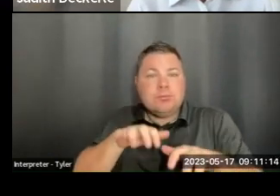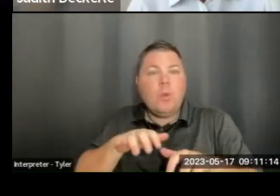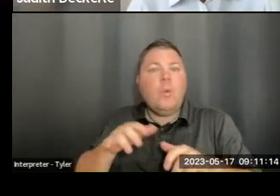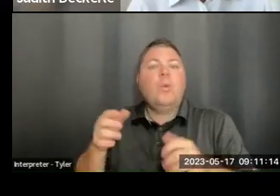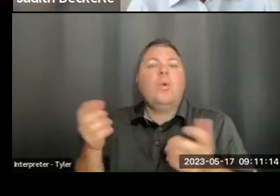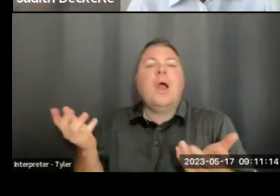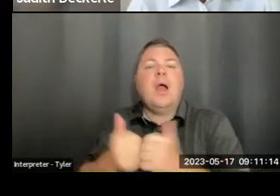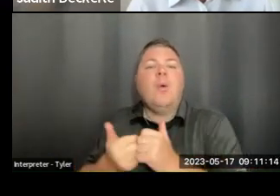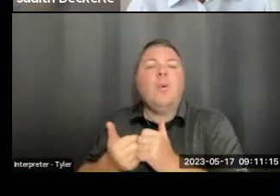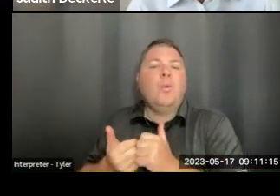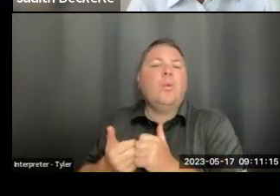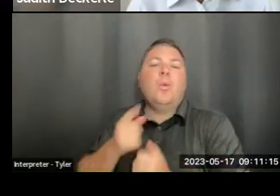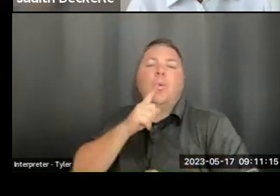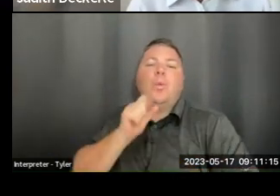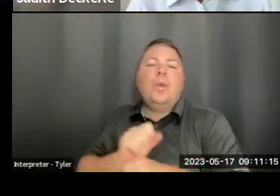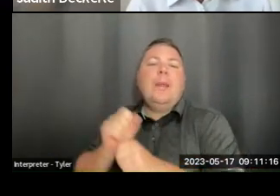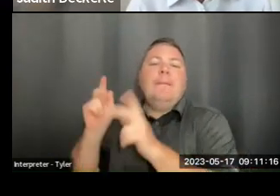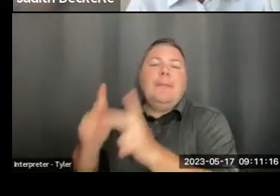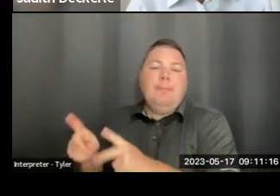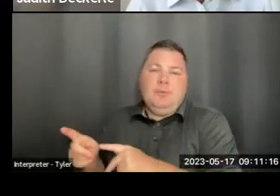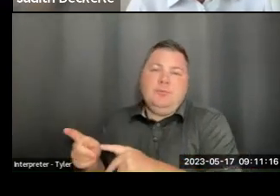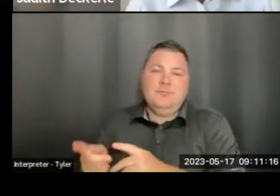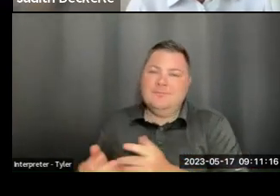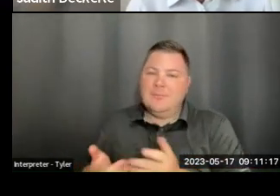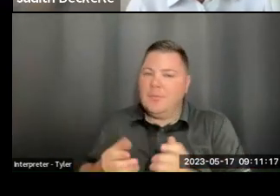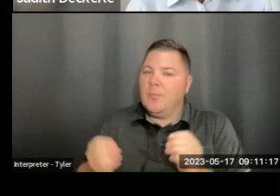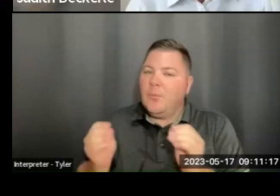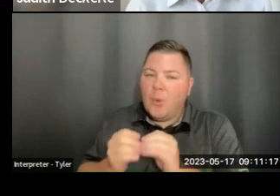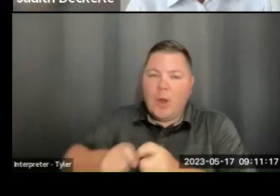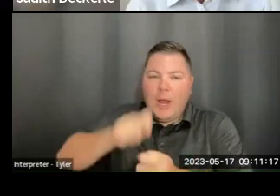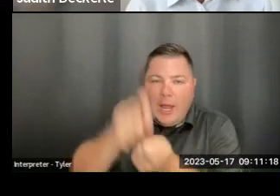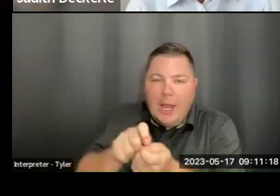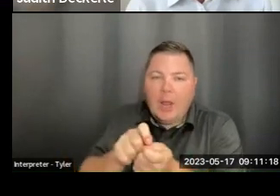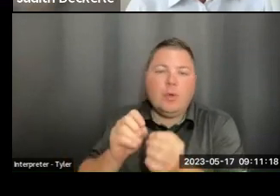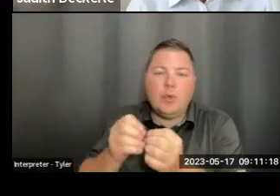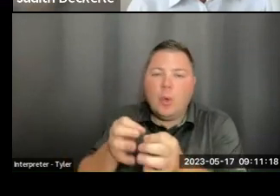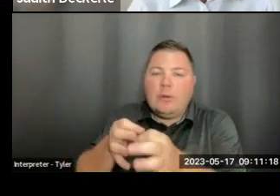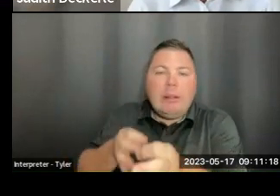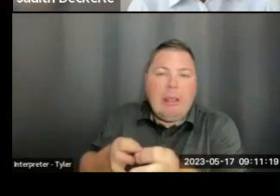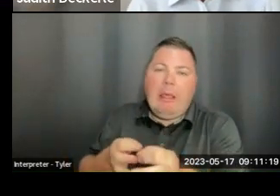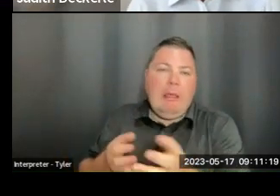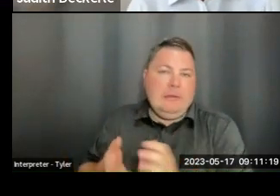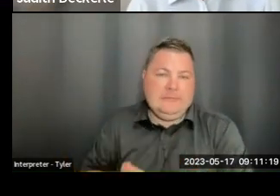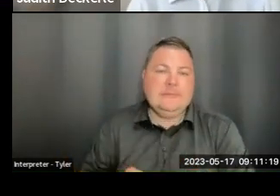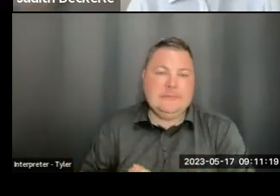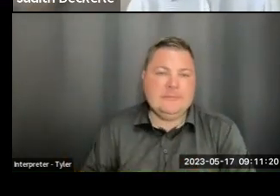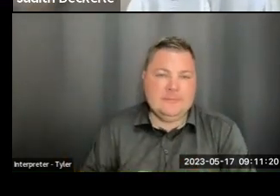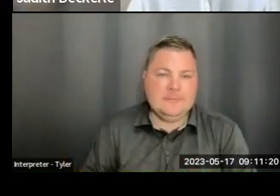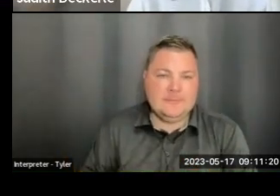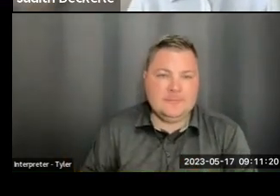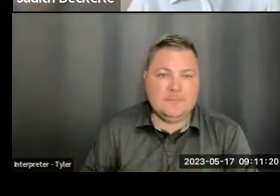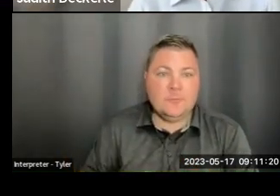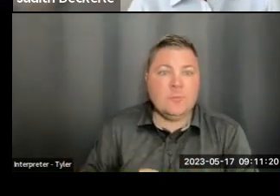HearInk provides captioning services using real people for the highest level of accuracy with no delays in the caption stream.